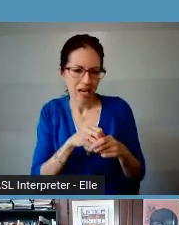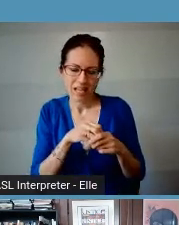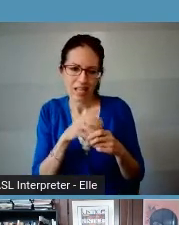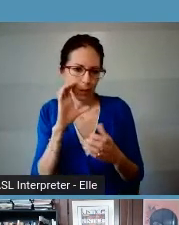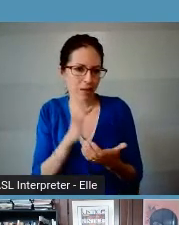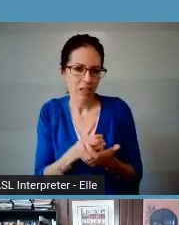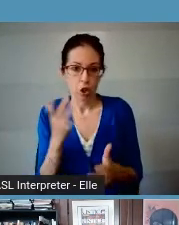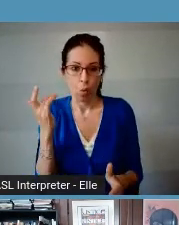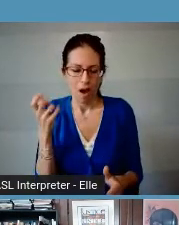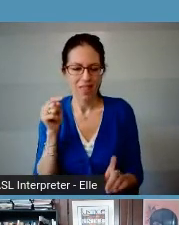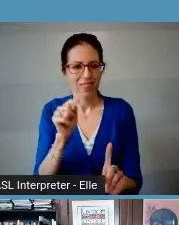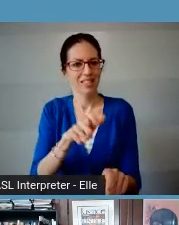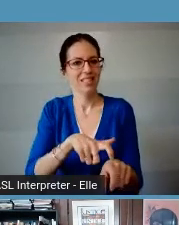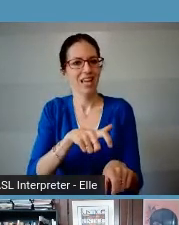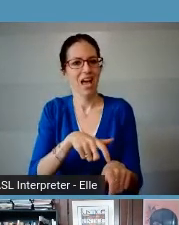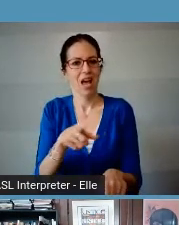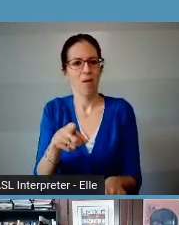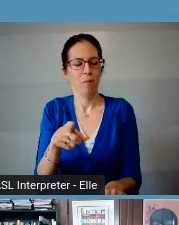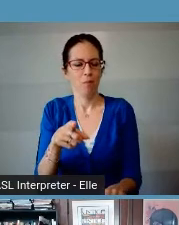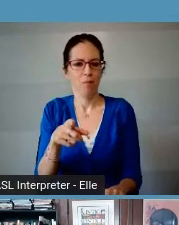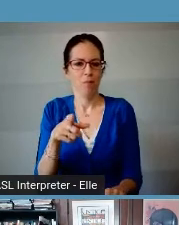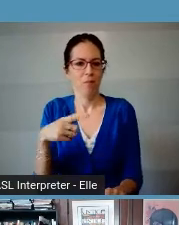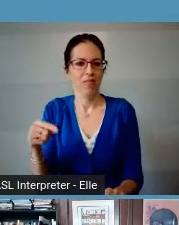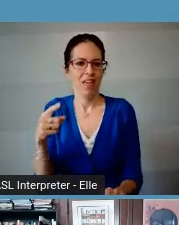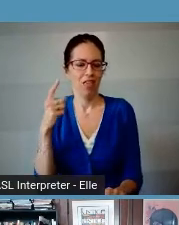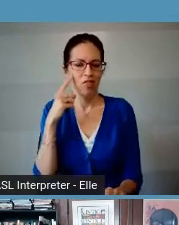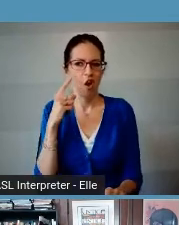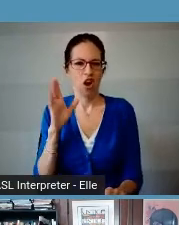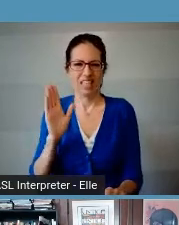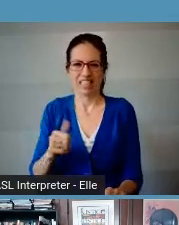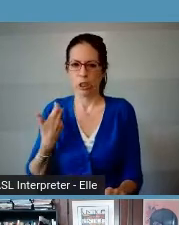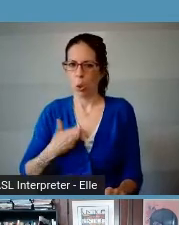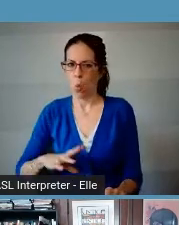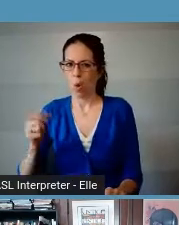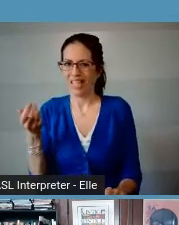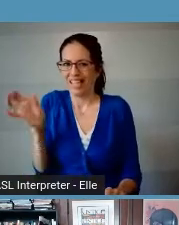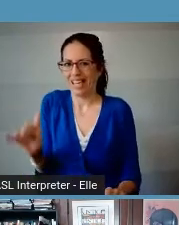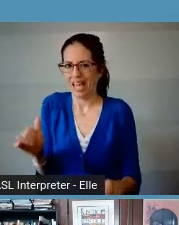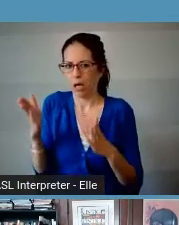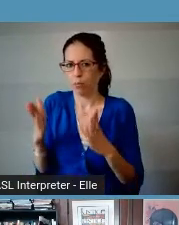that this would be would reflect badly on the civil rights movement.